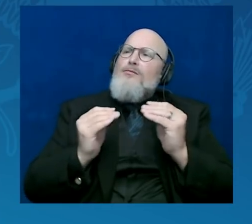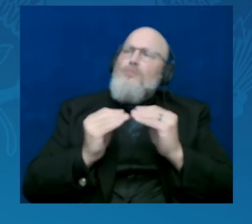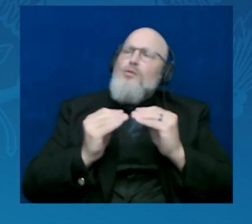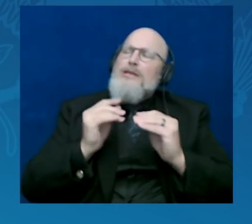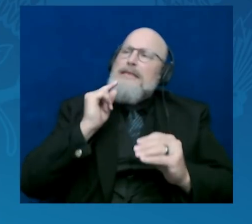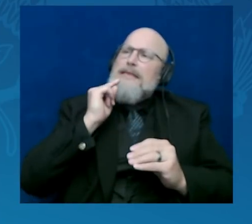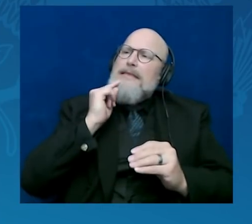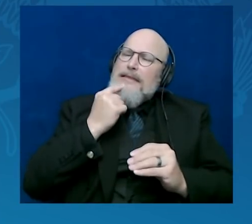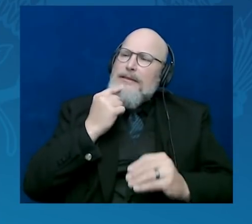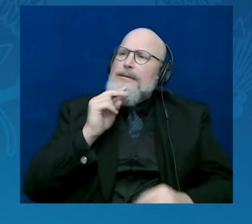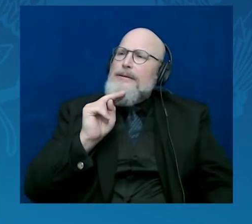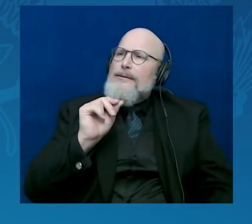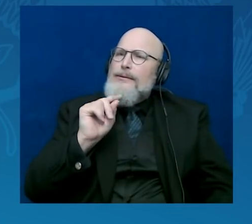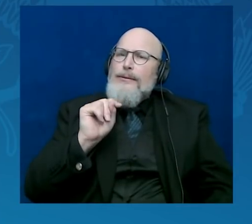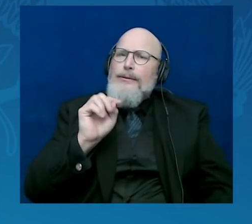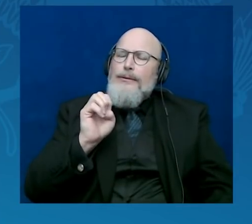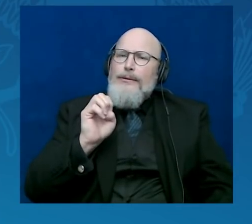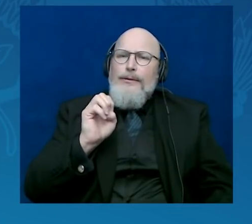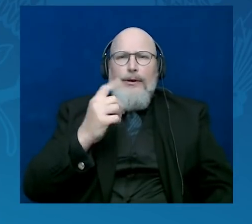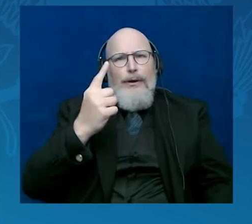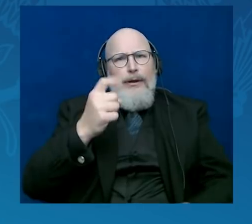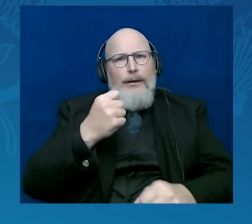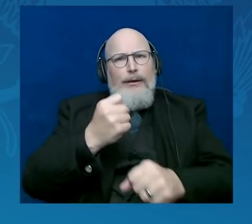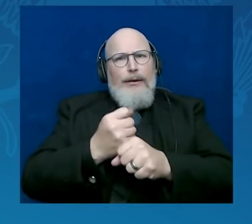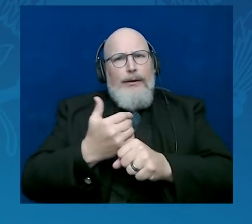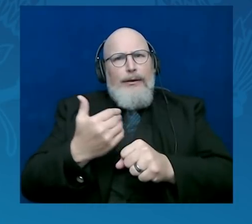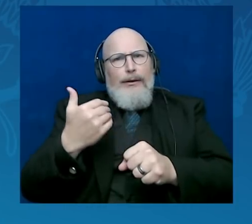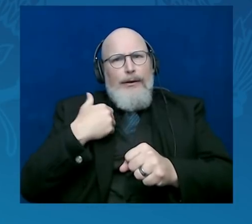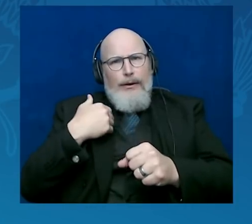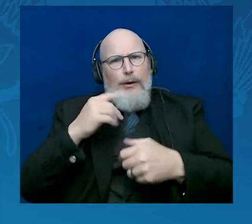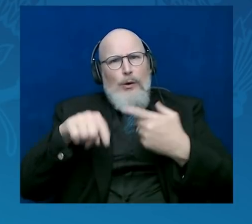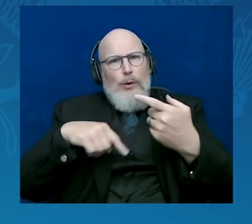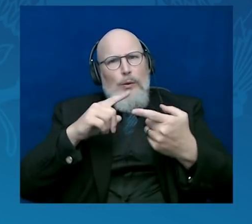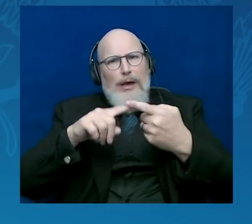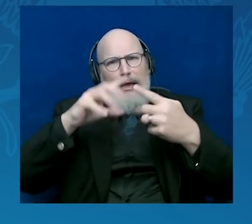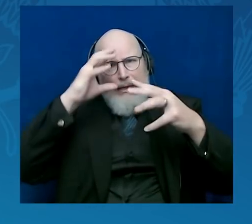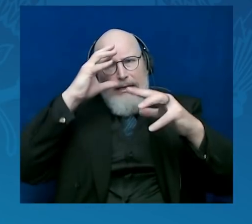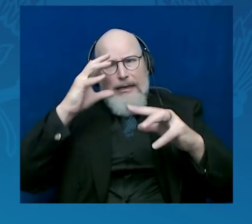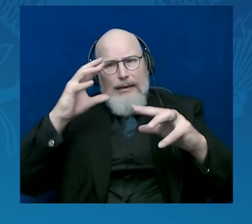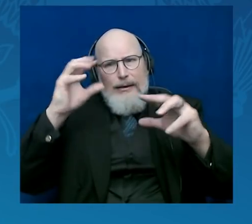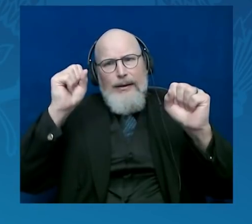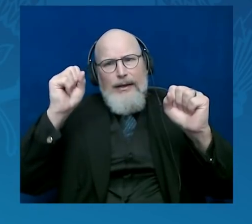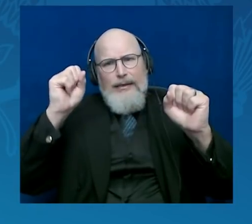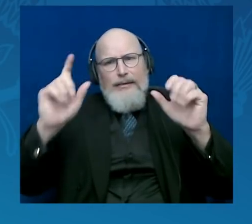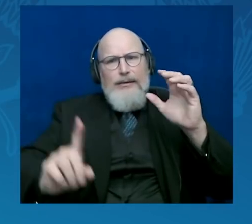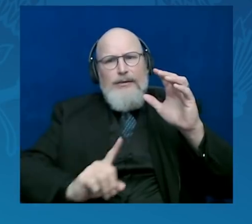A year ago, when the President appeared on our screen -- actually, in this room --